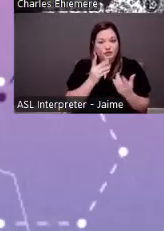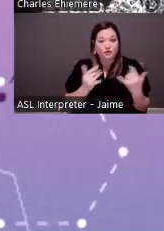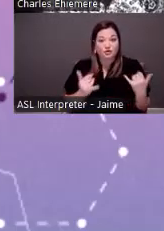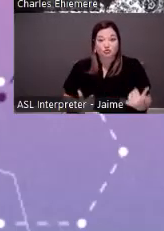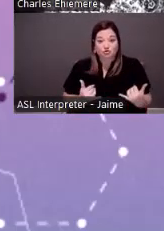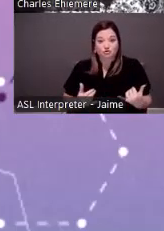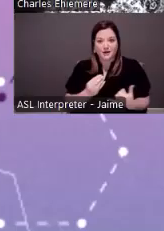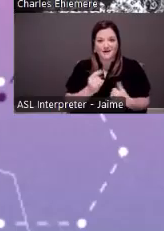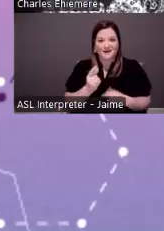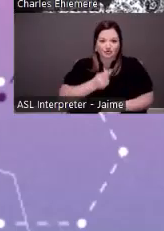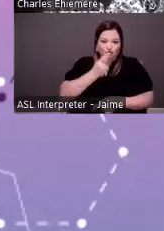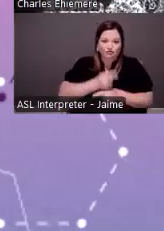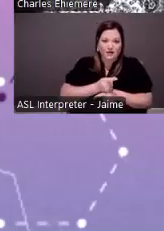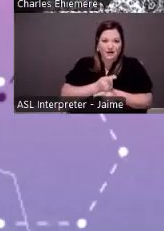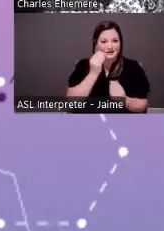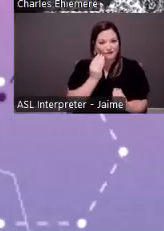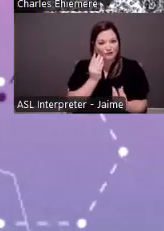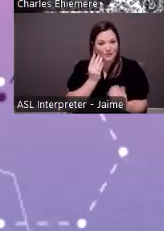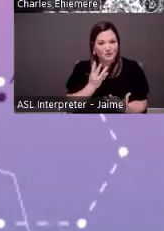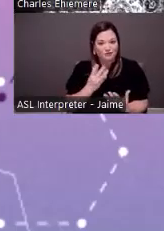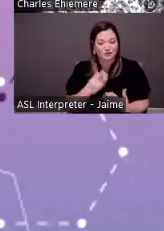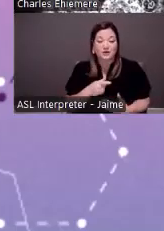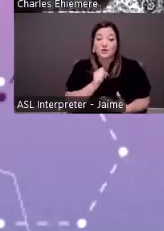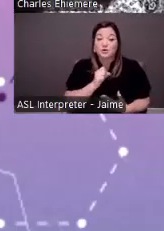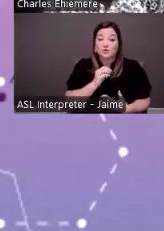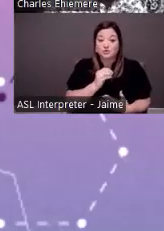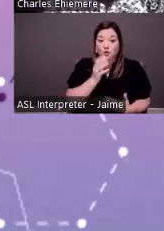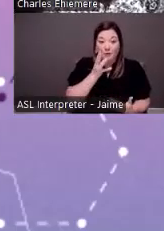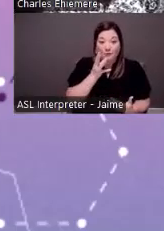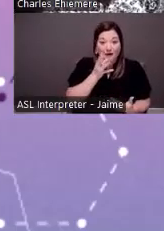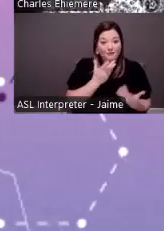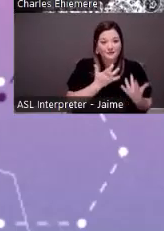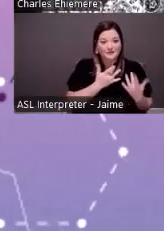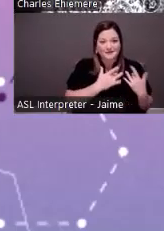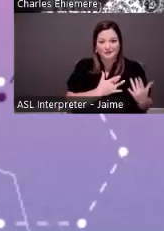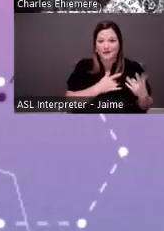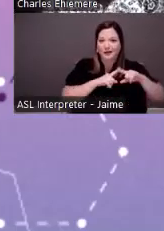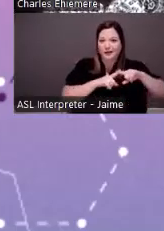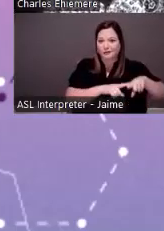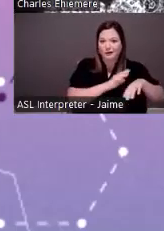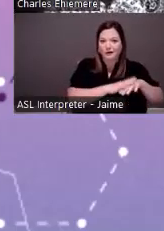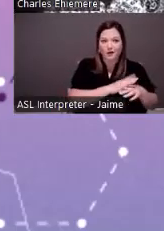So most times they rely on what they hear, what people say.